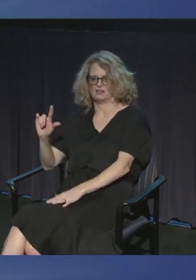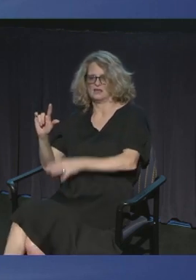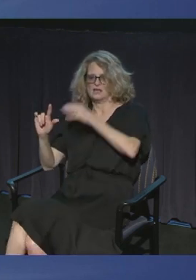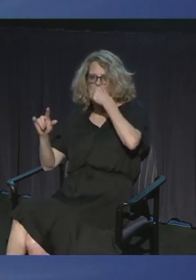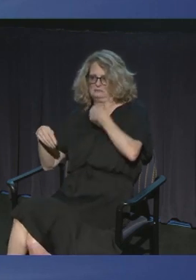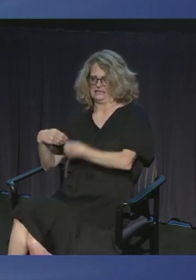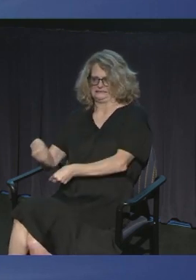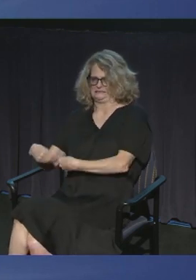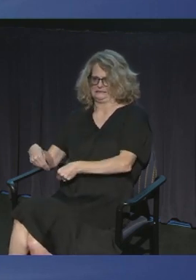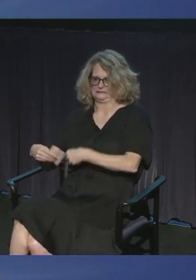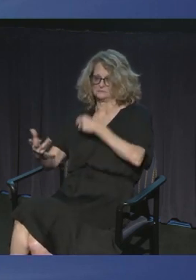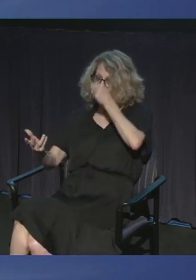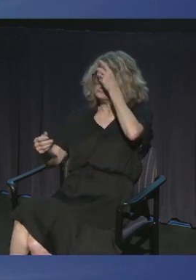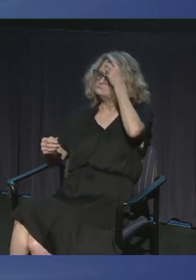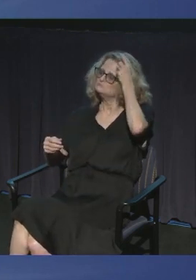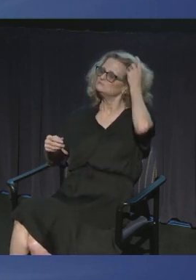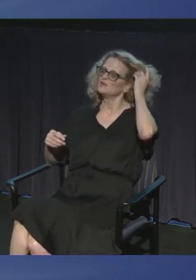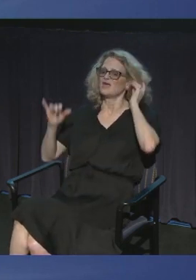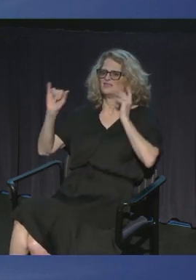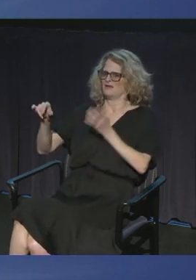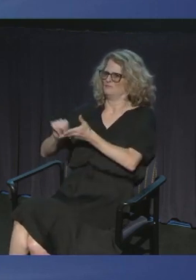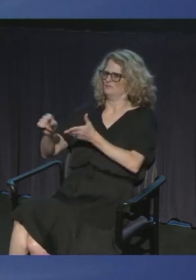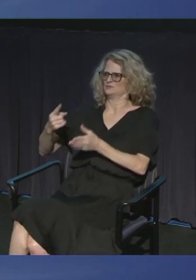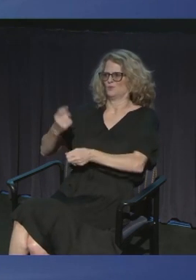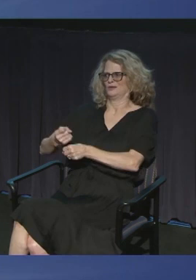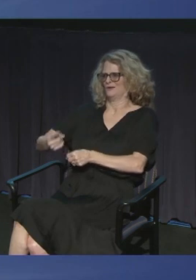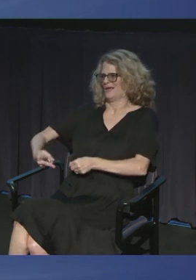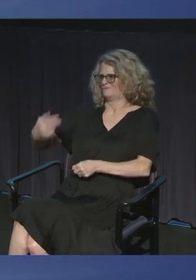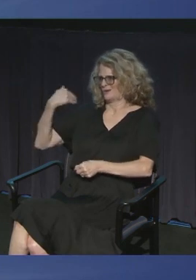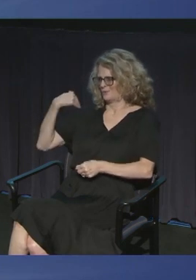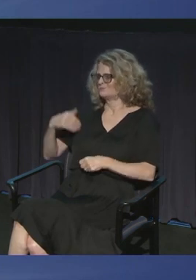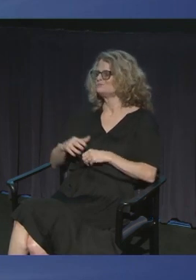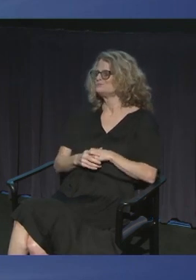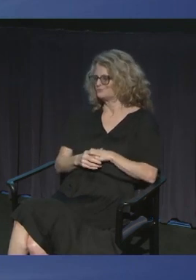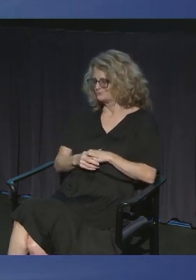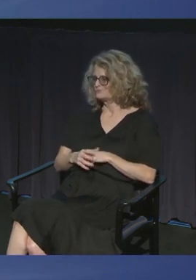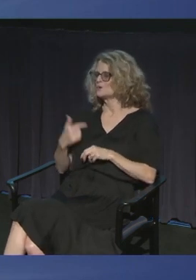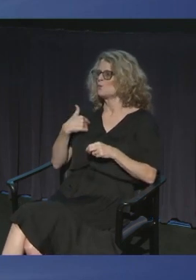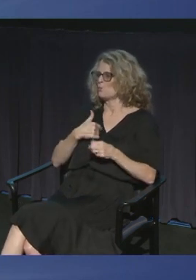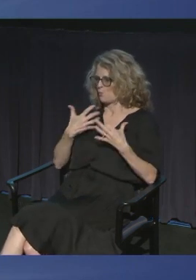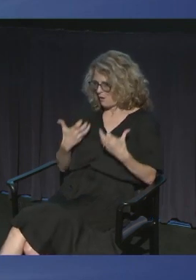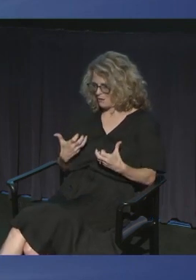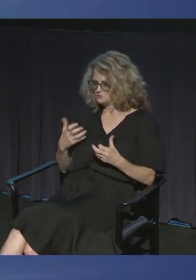TOXICITY AND THIS WAS PUBLISHED A YEAR AND A HALF AGO. SO WE WANTED TO COME UP WITH A THERAPY. ONE OF THE THERAPIES